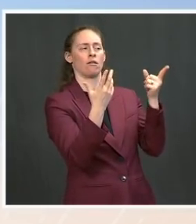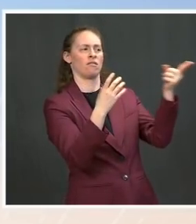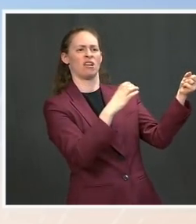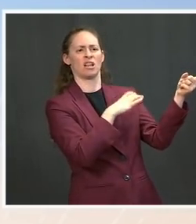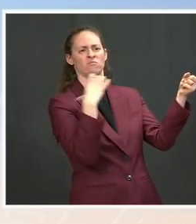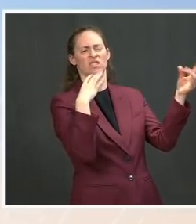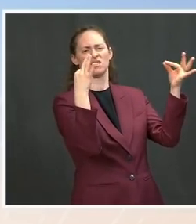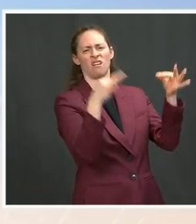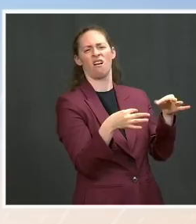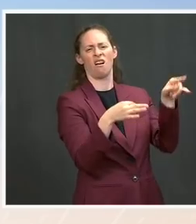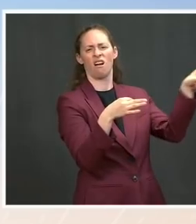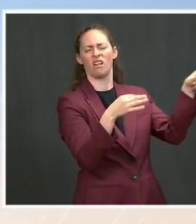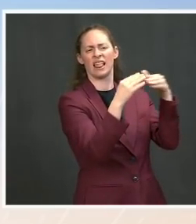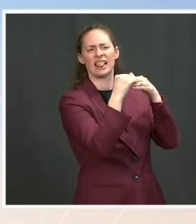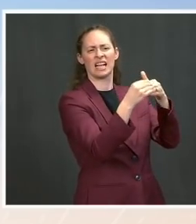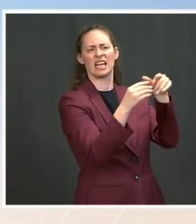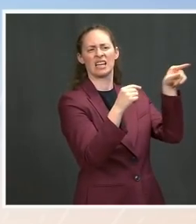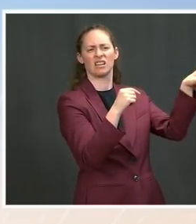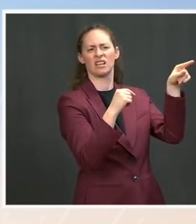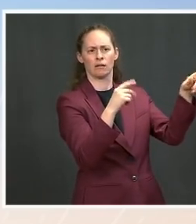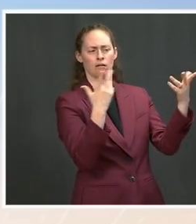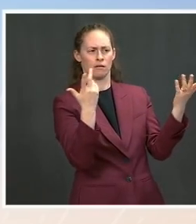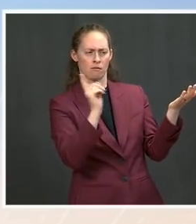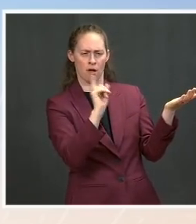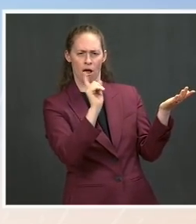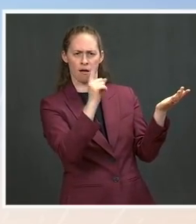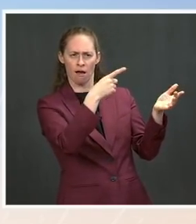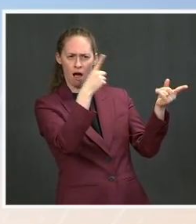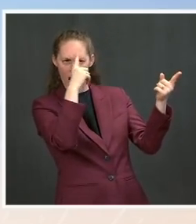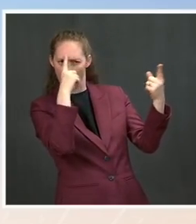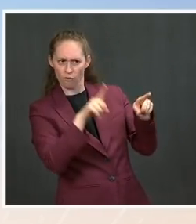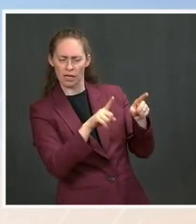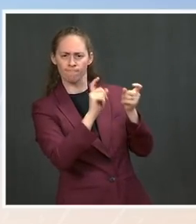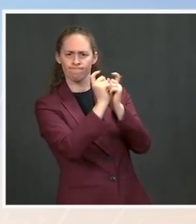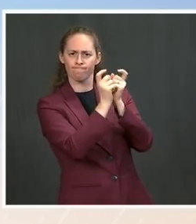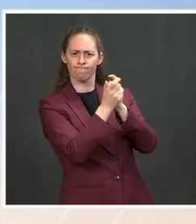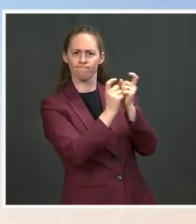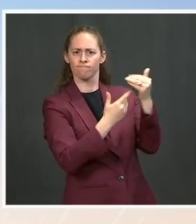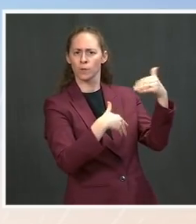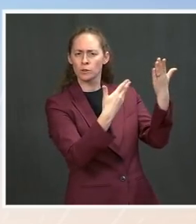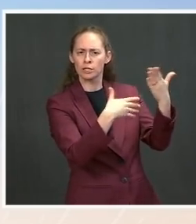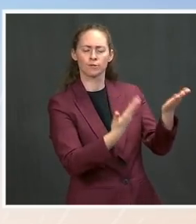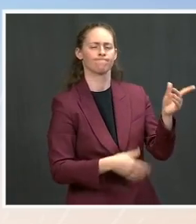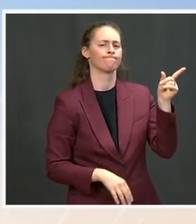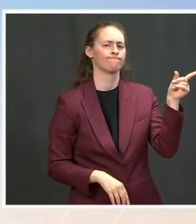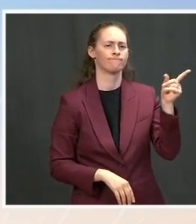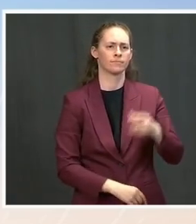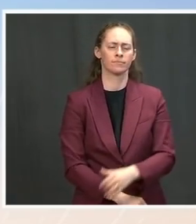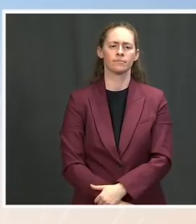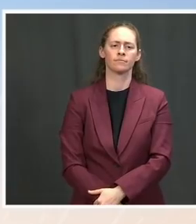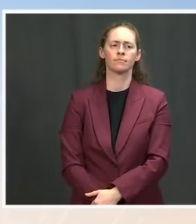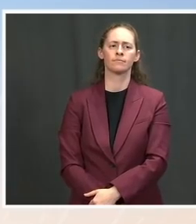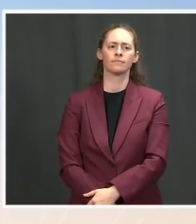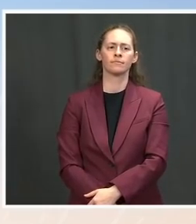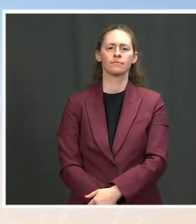is where we can find agreements on many of the proposals and ideas the President has put forward. The Press: So, one more question on the -- on the Families Plan: During the campaign,